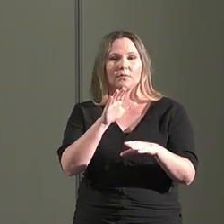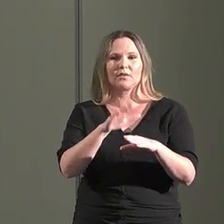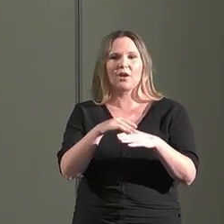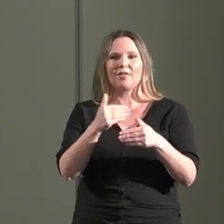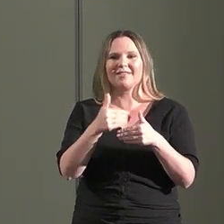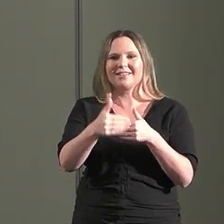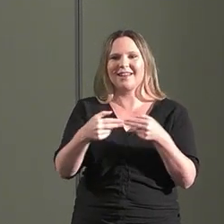I will show you what they are.